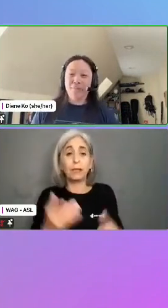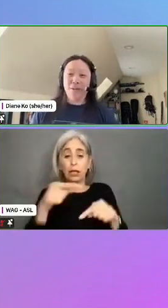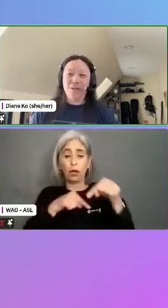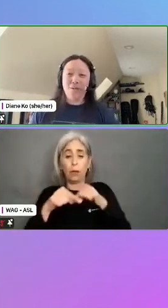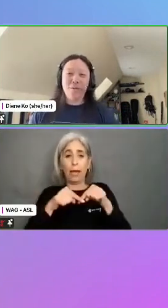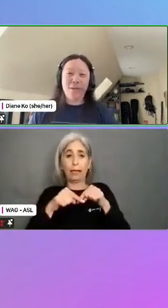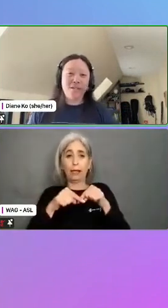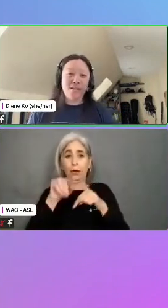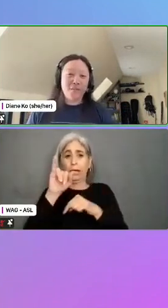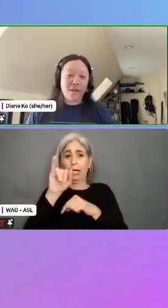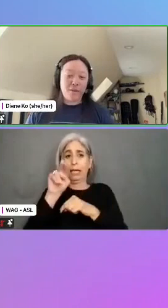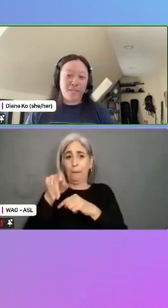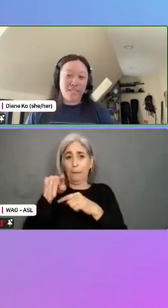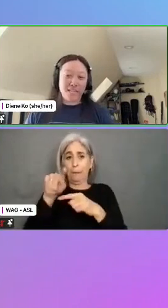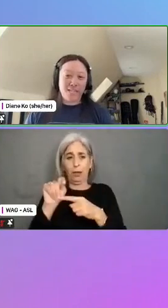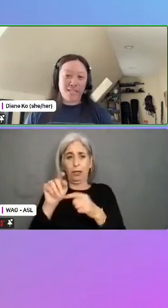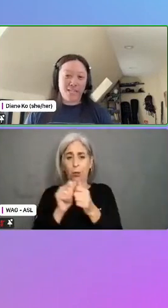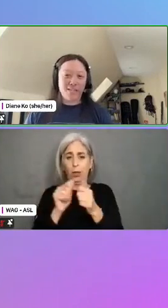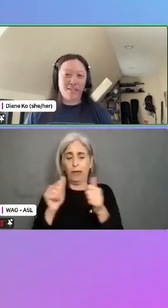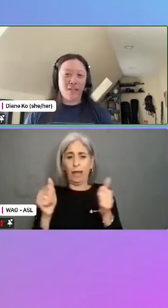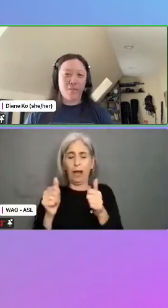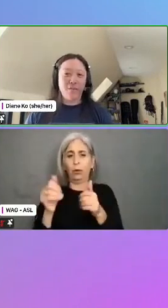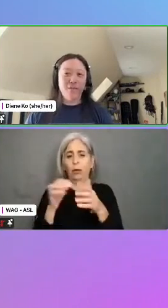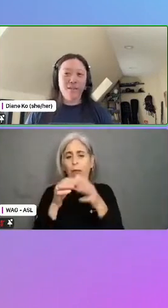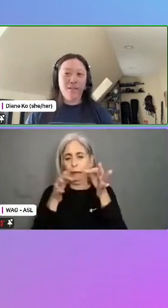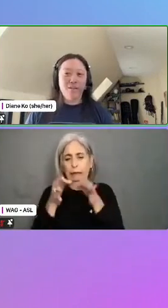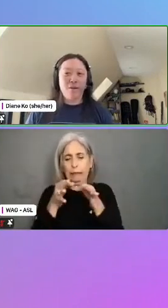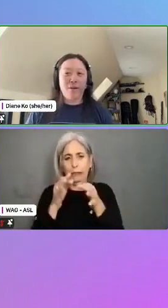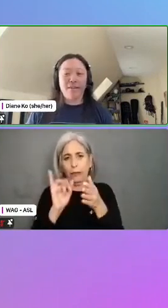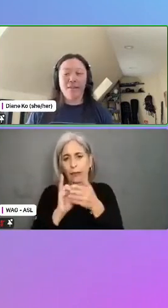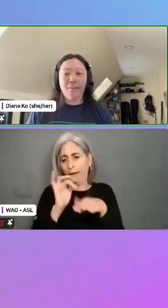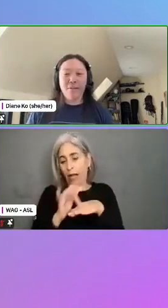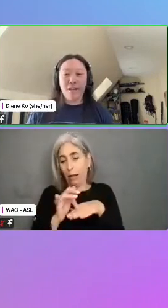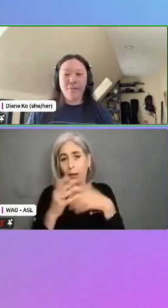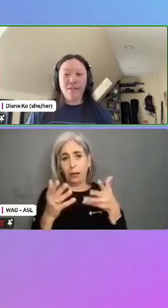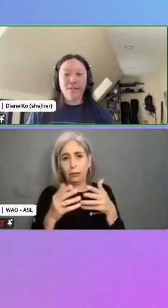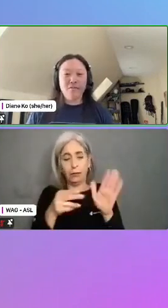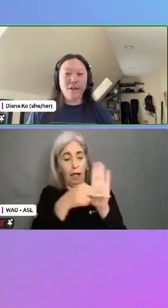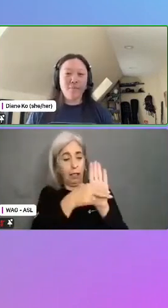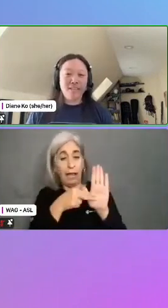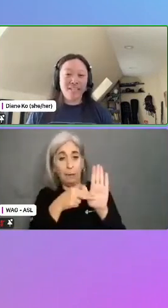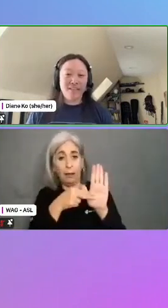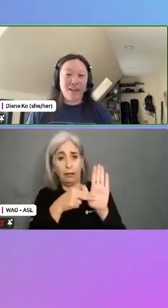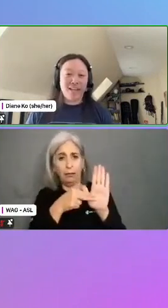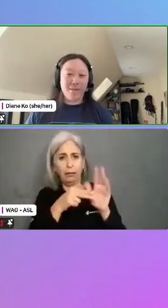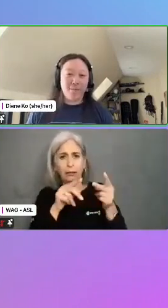content. This provides a really nice benefit of rendering the error message